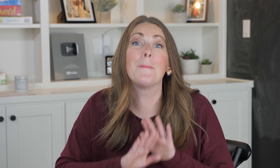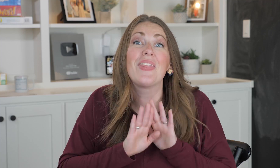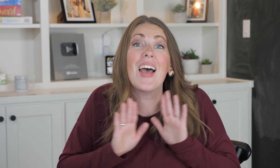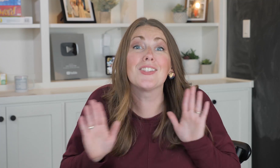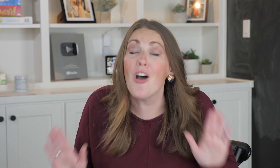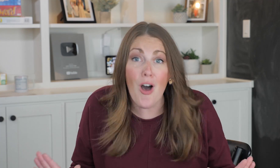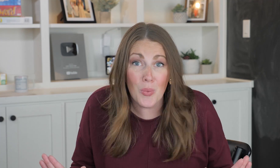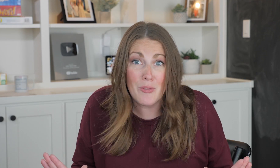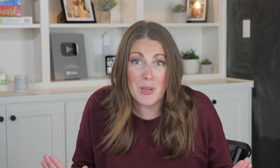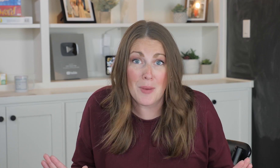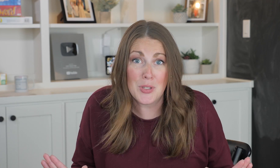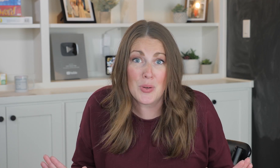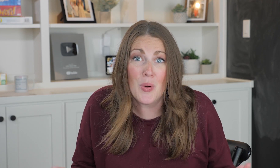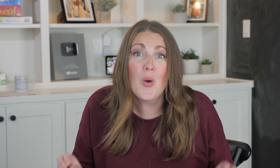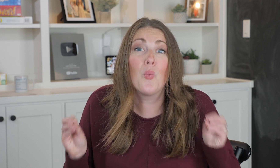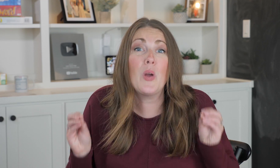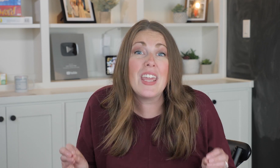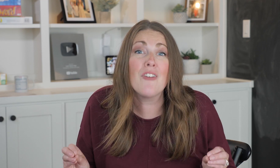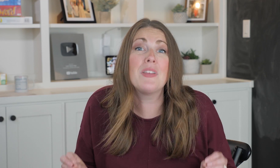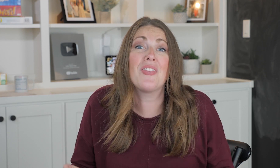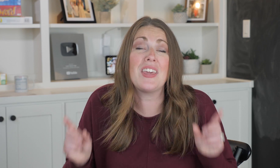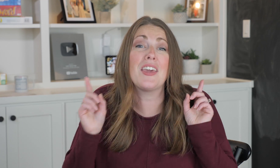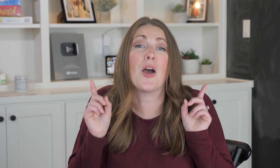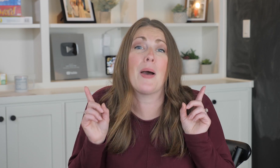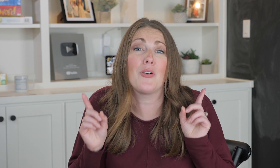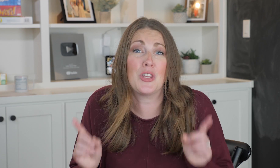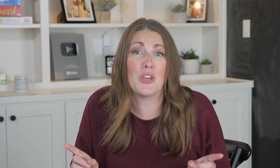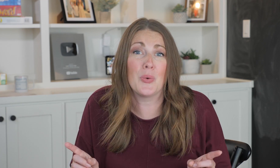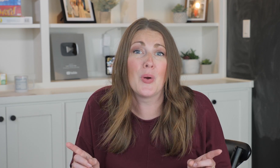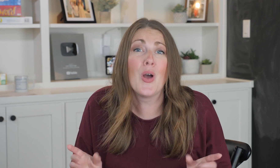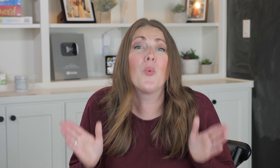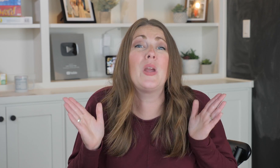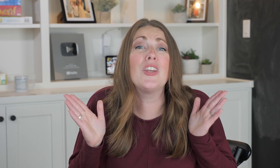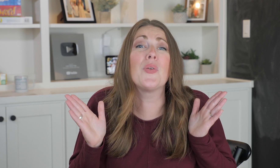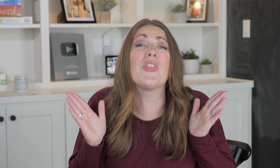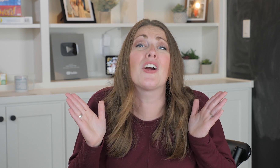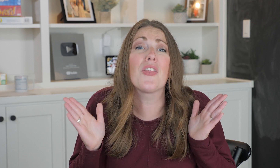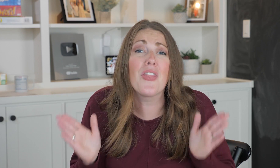but that's not all we've been up to. We have been thinking about you we know that there are